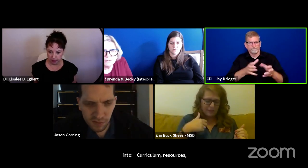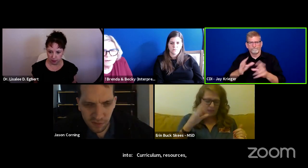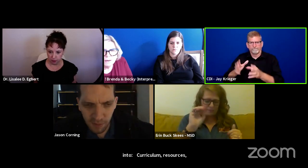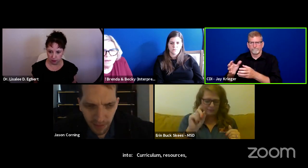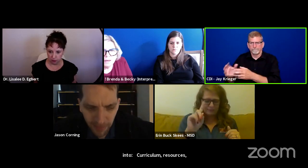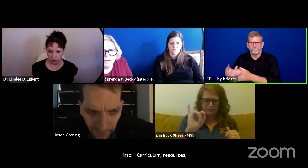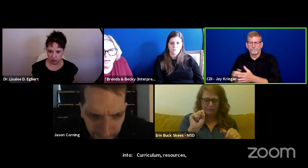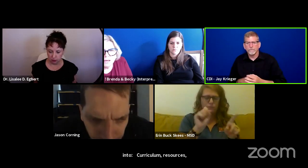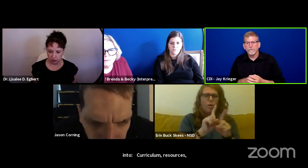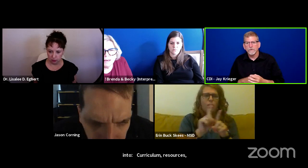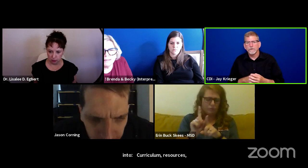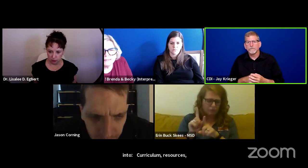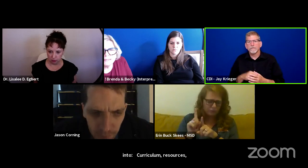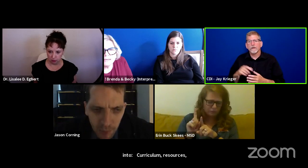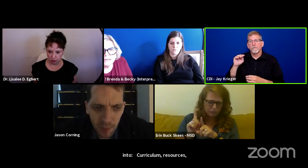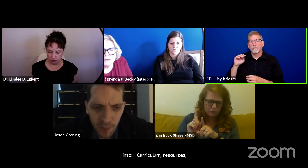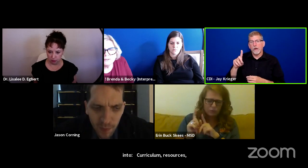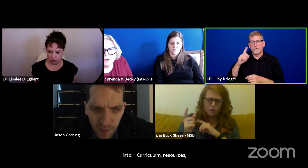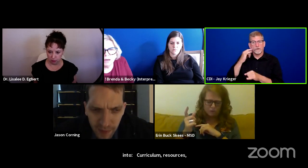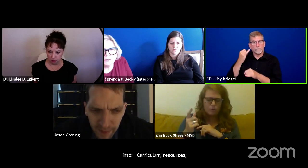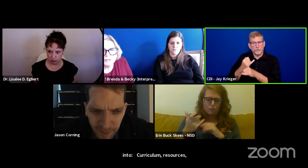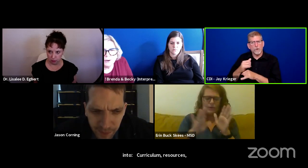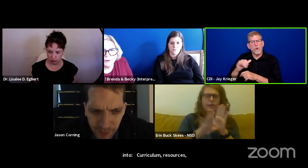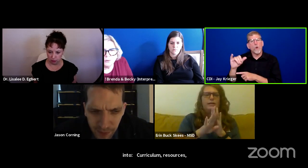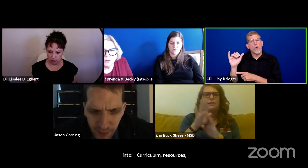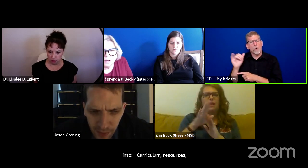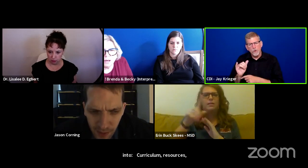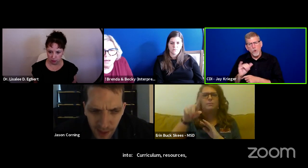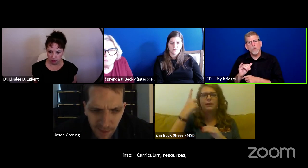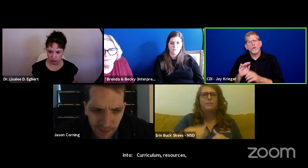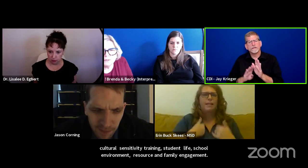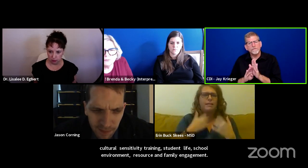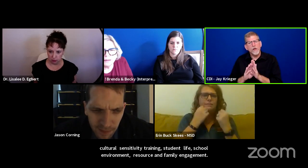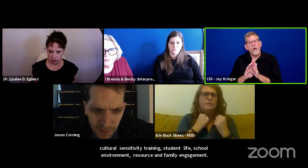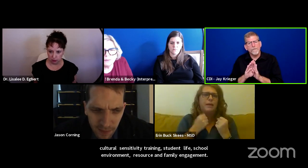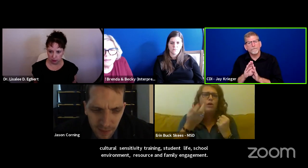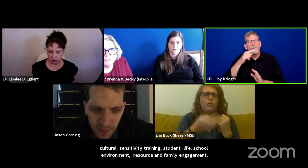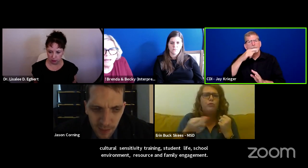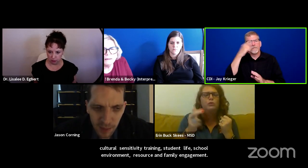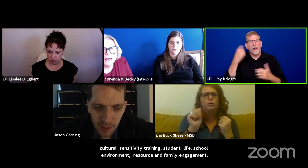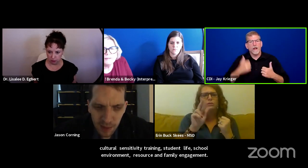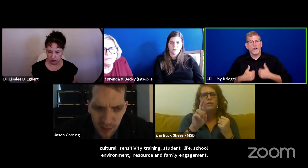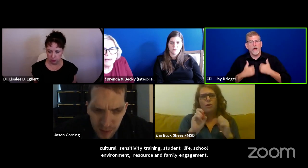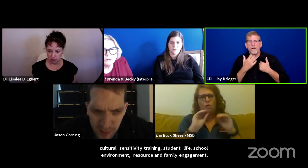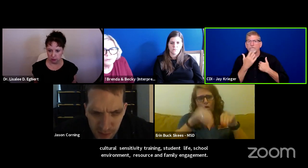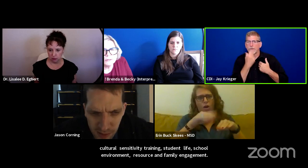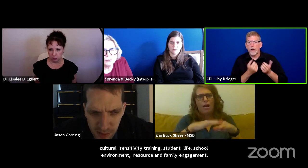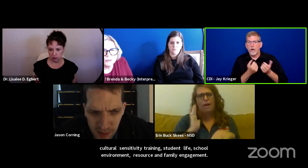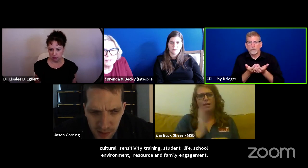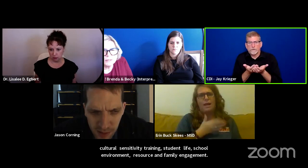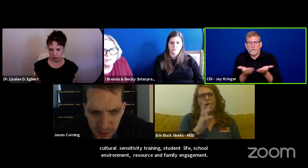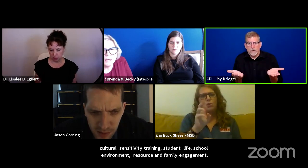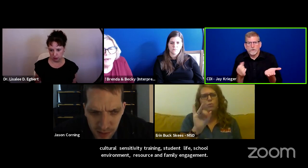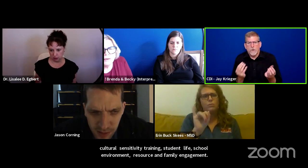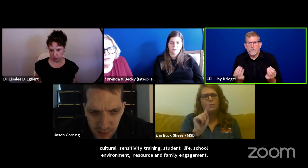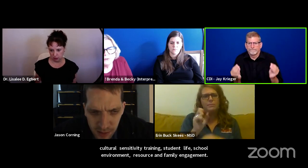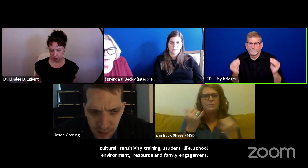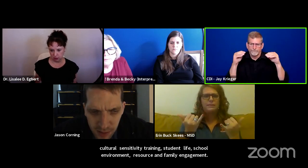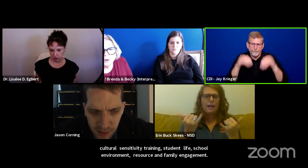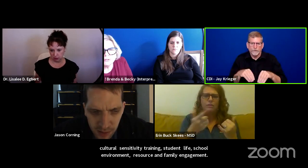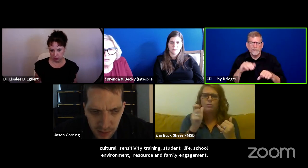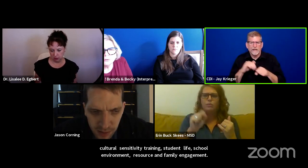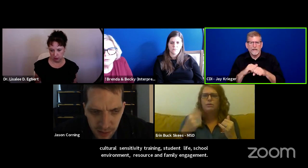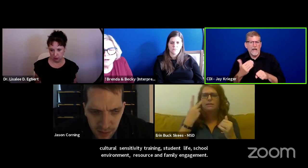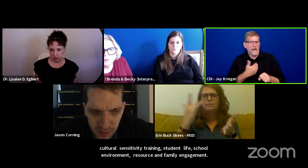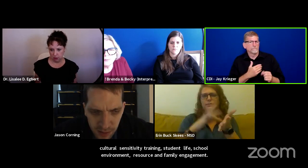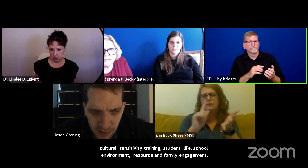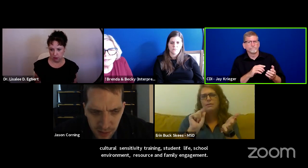MSD is also developing Black Lives Matter resources that are then posted on our website